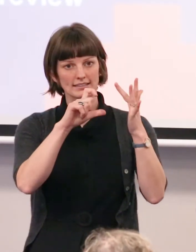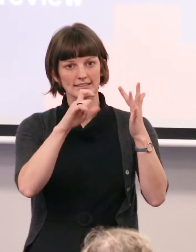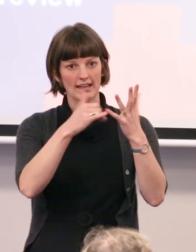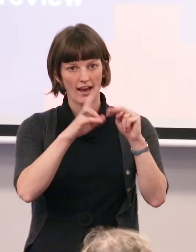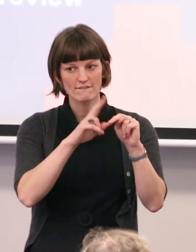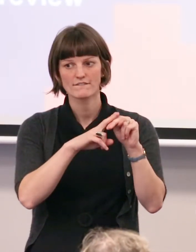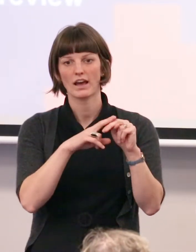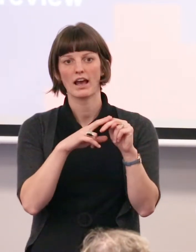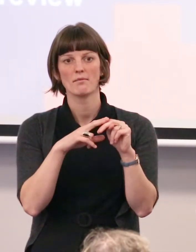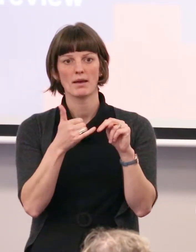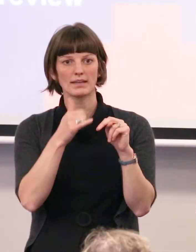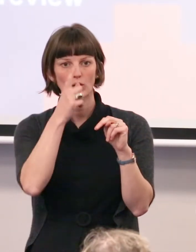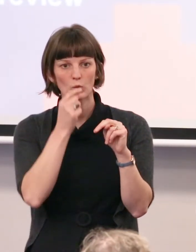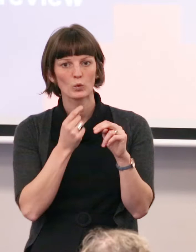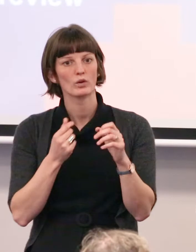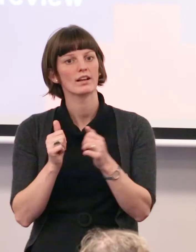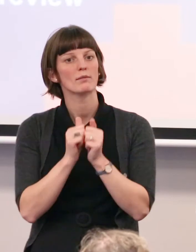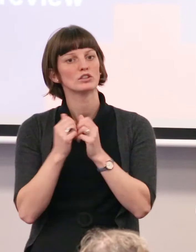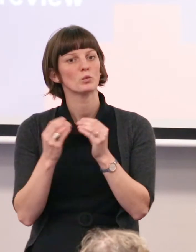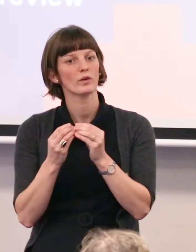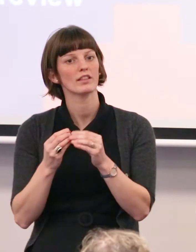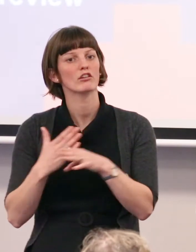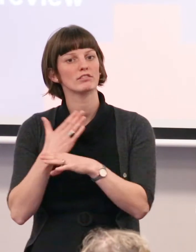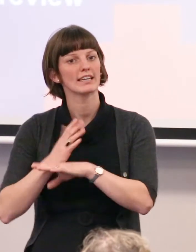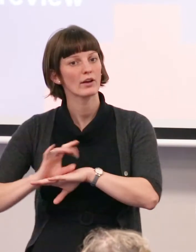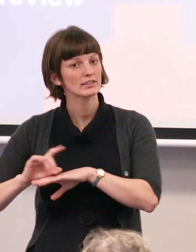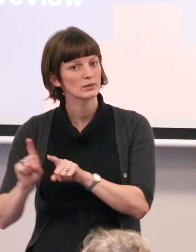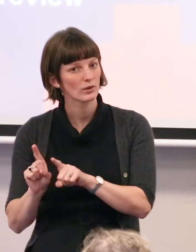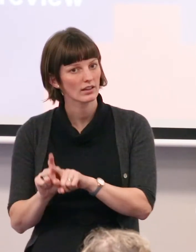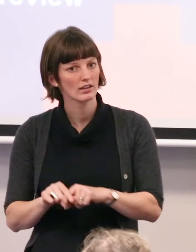opportunities there with careers counselling staff -- but really making sure